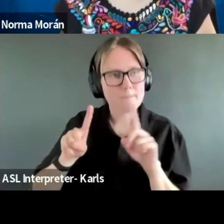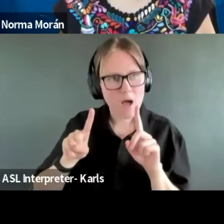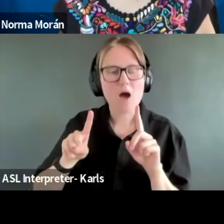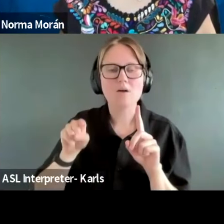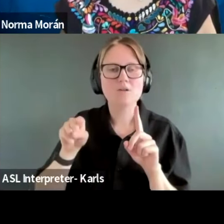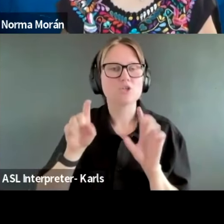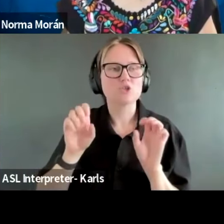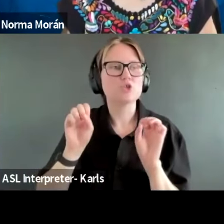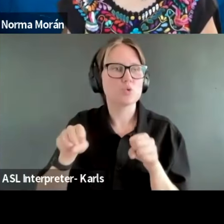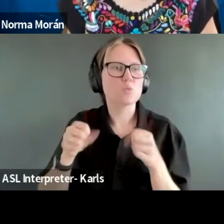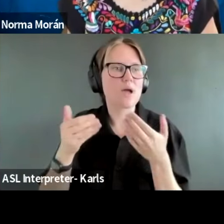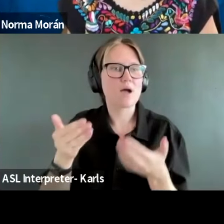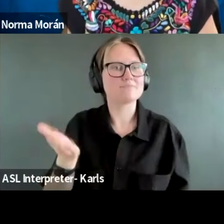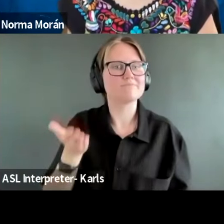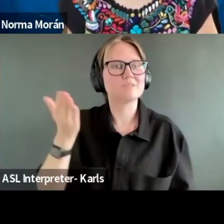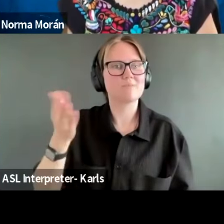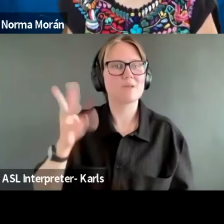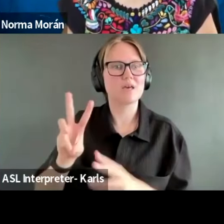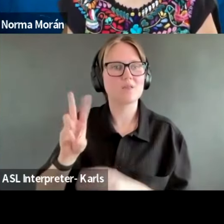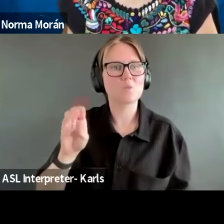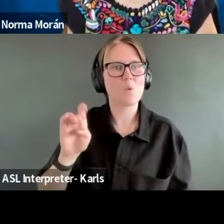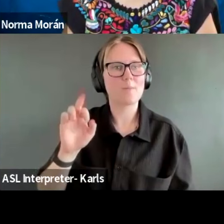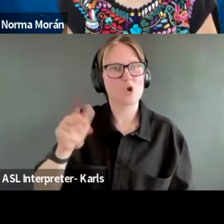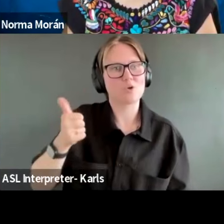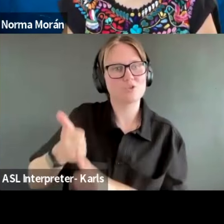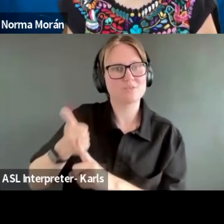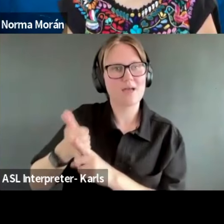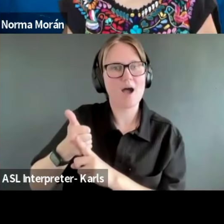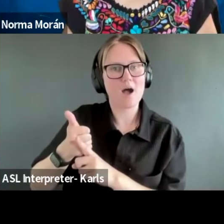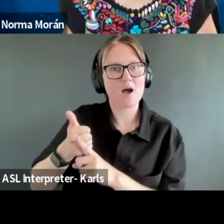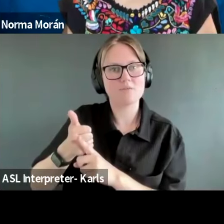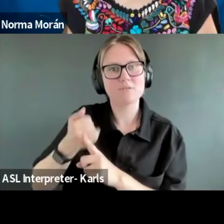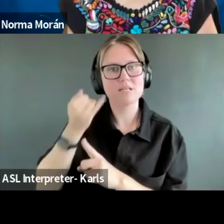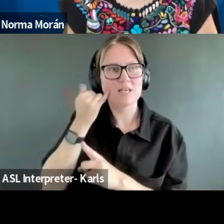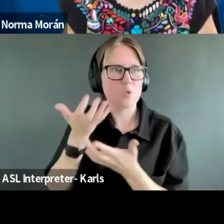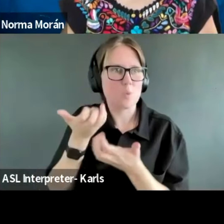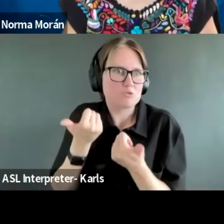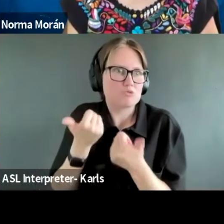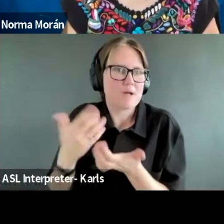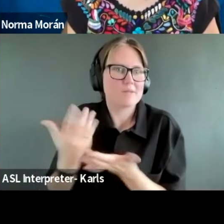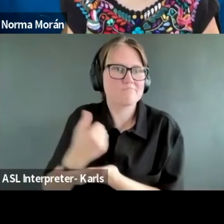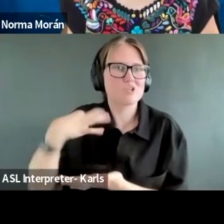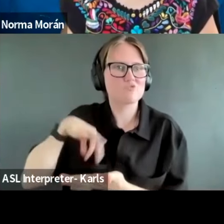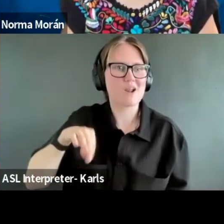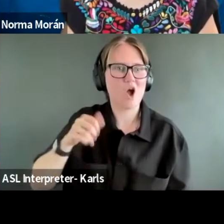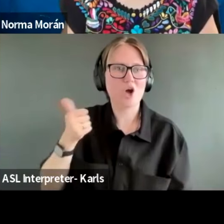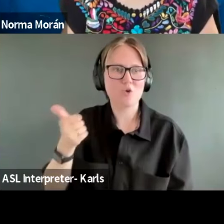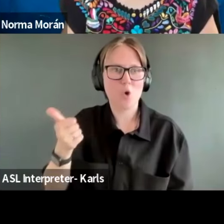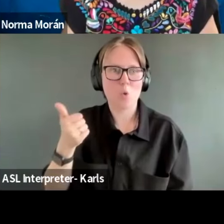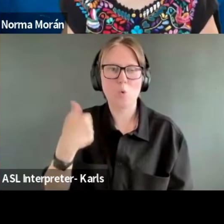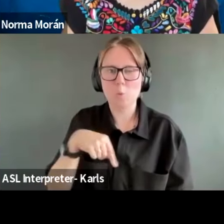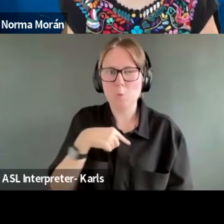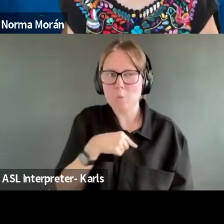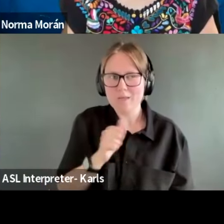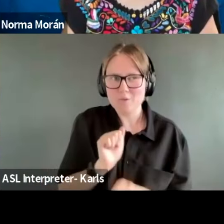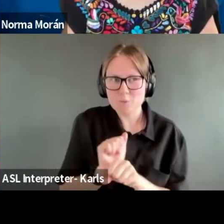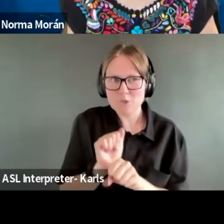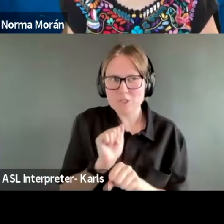submit the webinar yourself if you'd like to try to get credits on your own. We're working on finding more